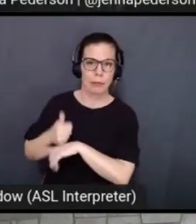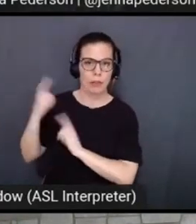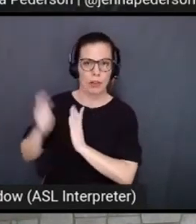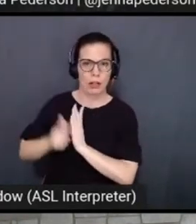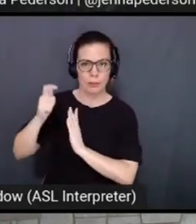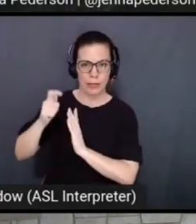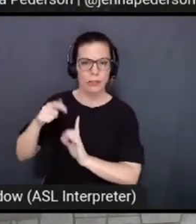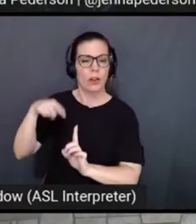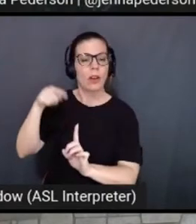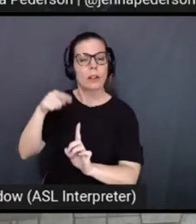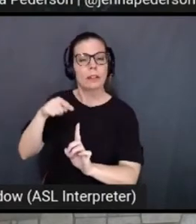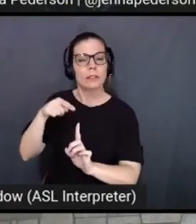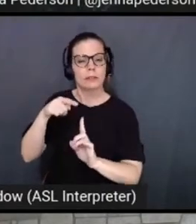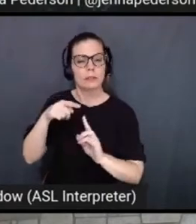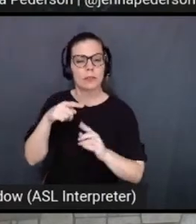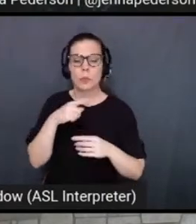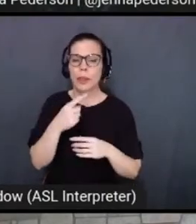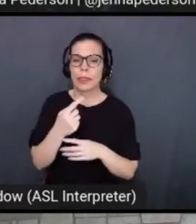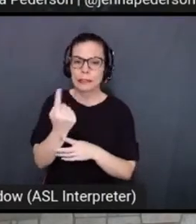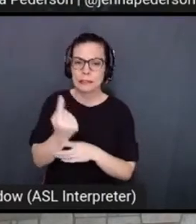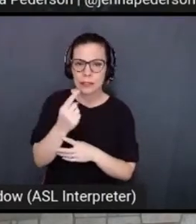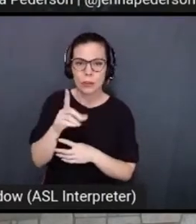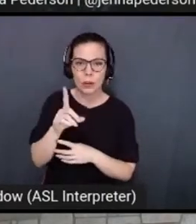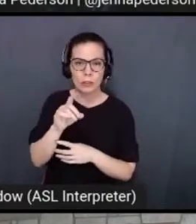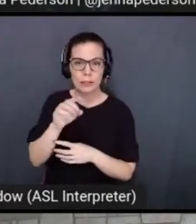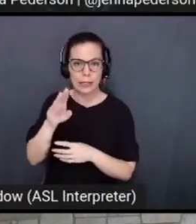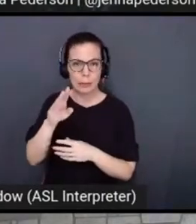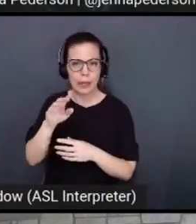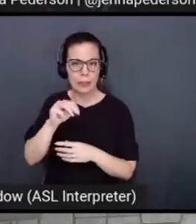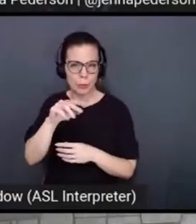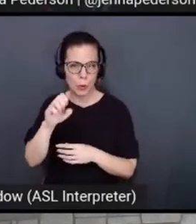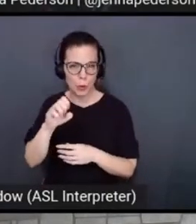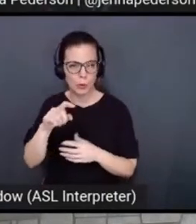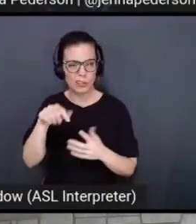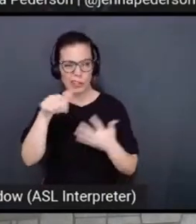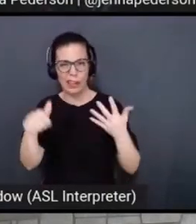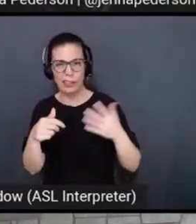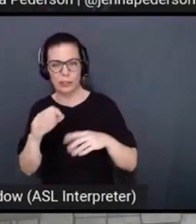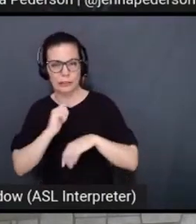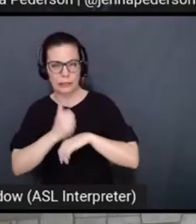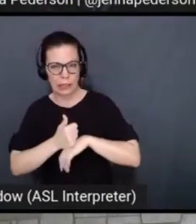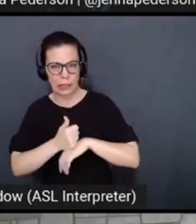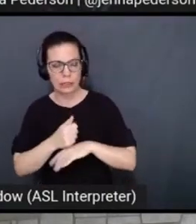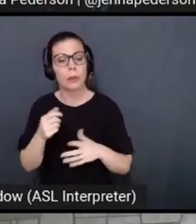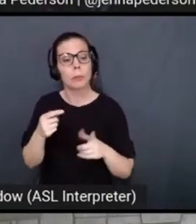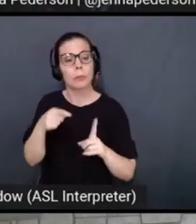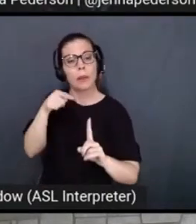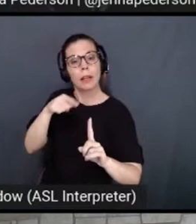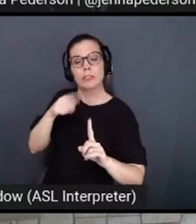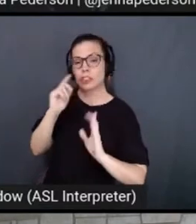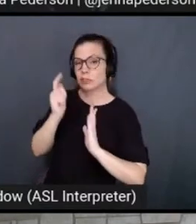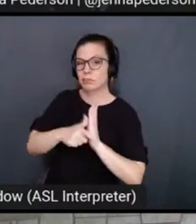within single database mode and with these settings also again by default, make it easy. We're gonna create this new parameter group for you